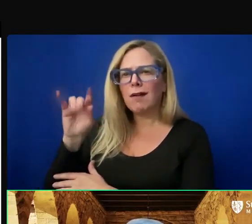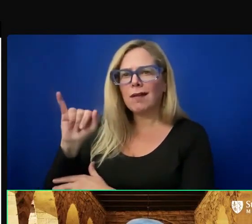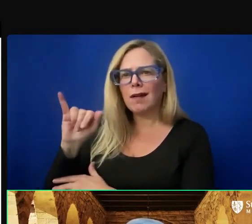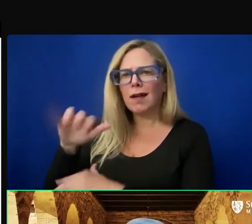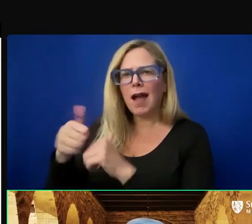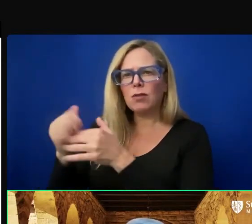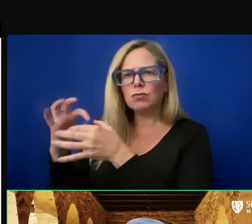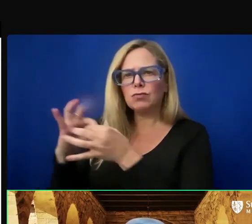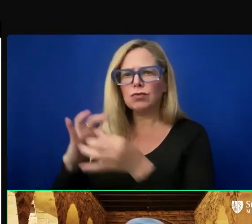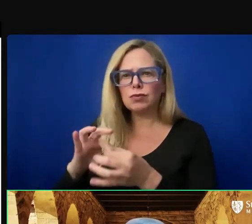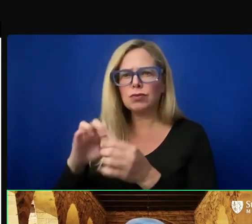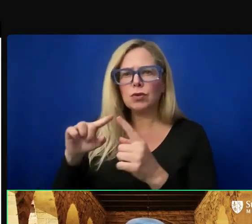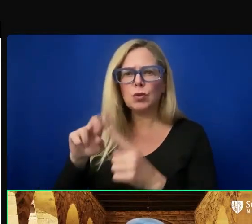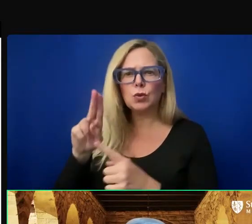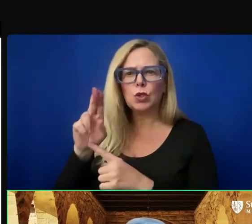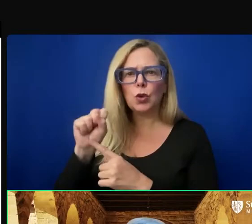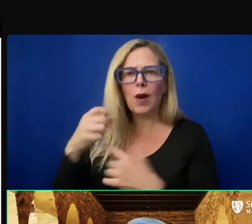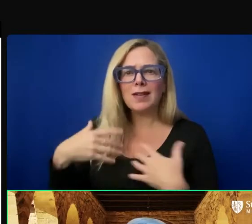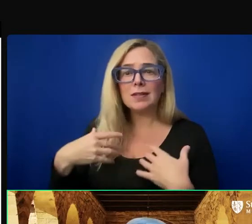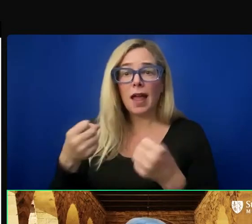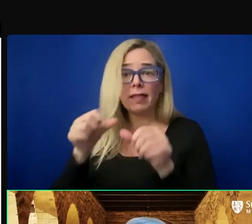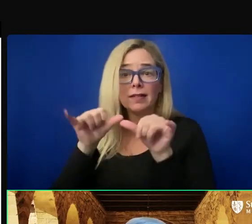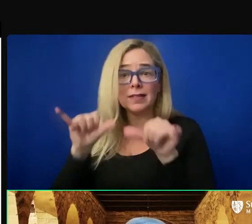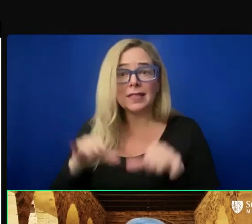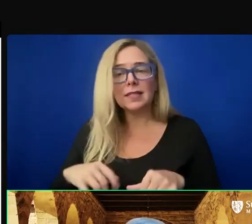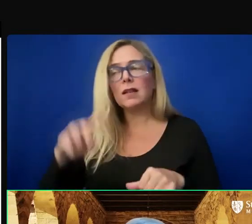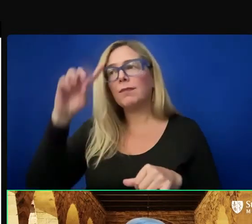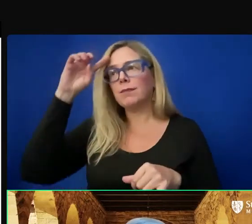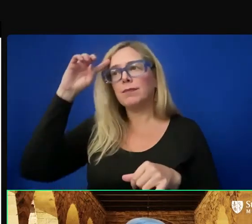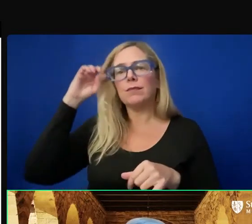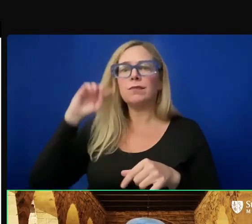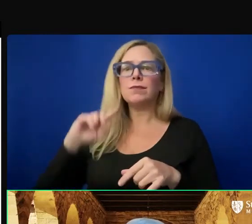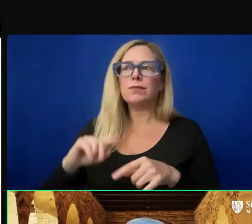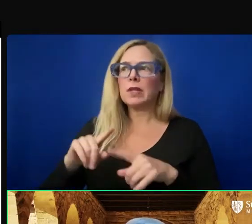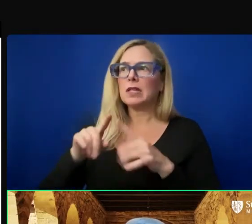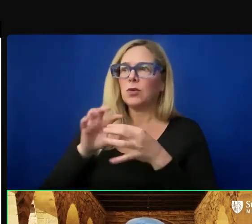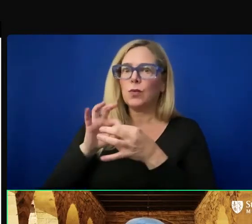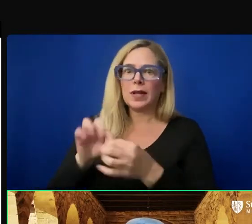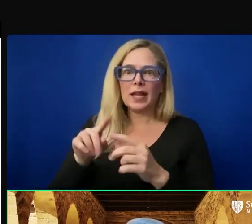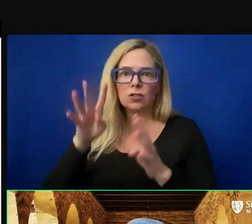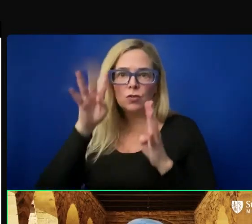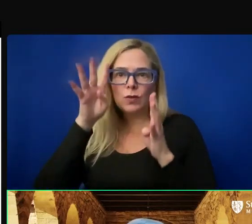whether it's innovation through AI or anything else, delivery and practice?